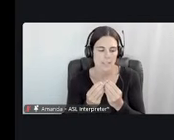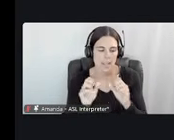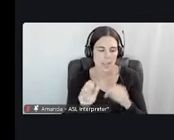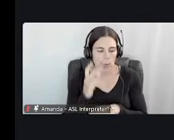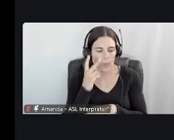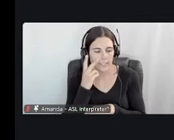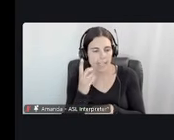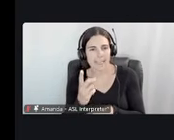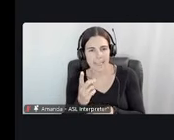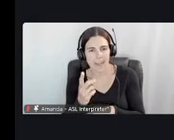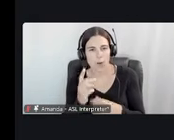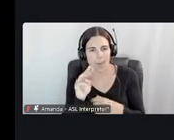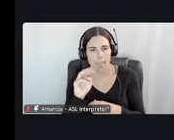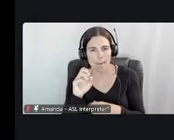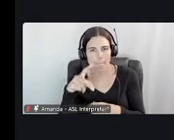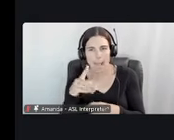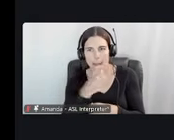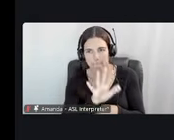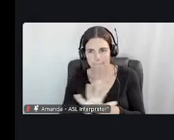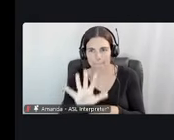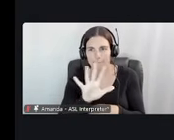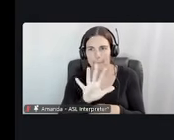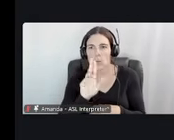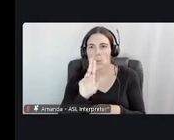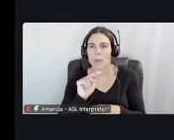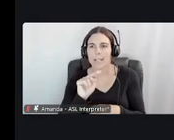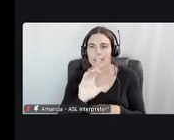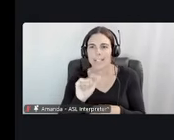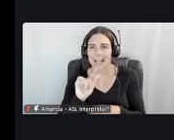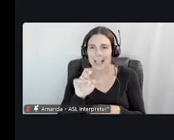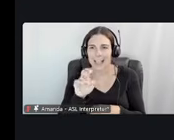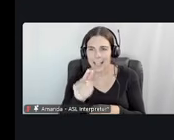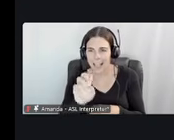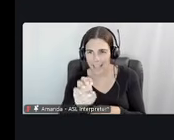you can see here the map. Through UNCC Health Alliance, our clinically integrated network,